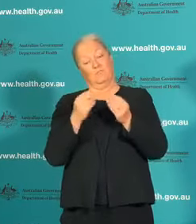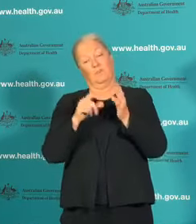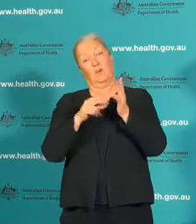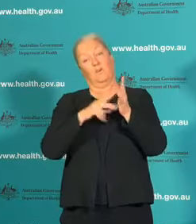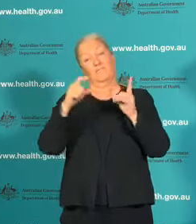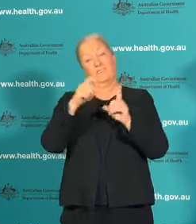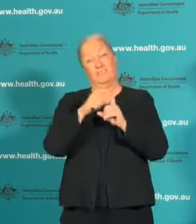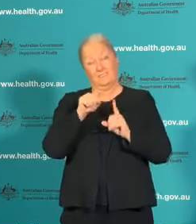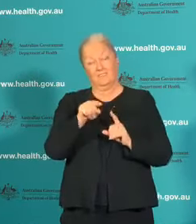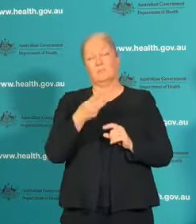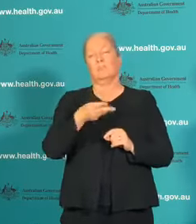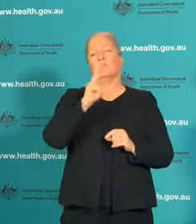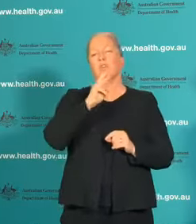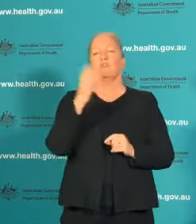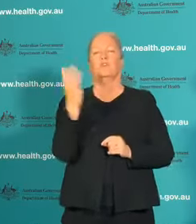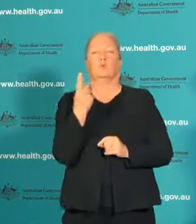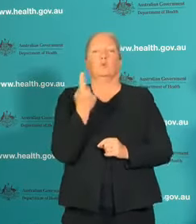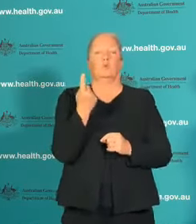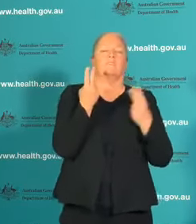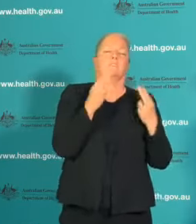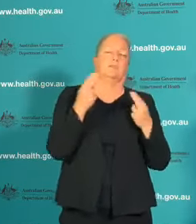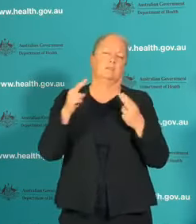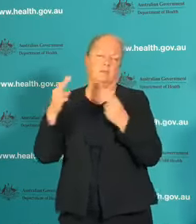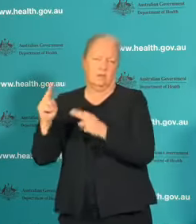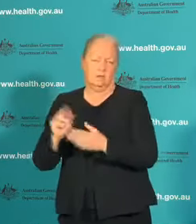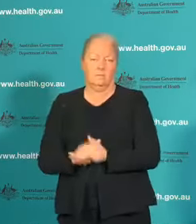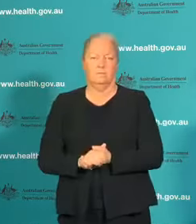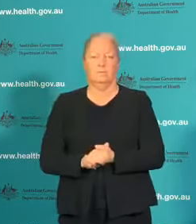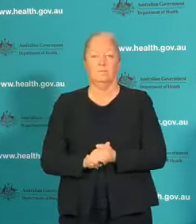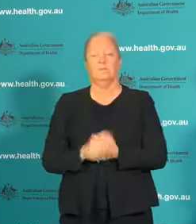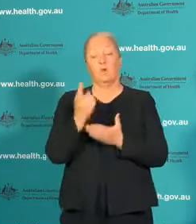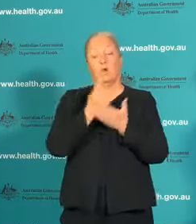313. It's only 10 days ago that the number of